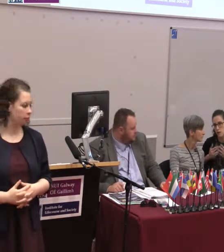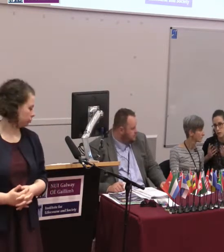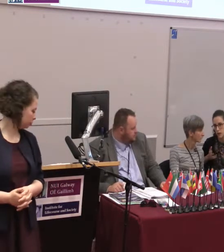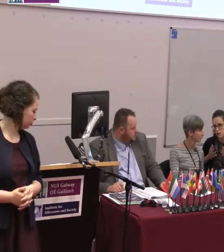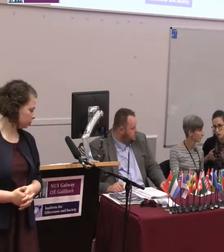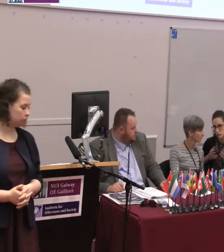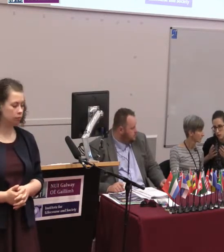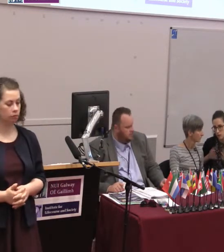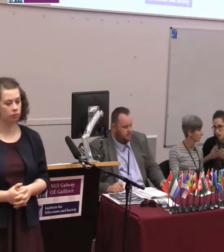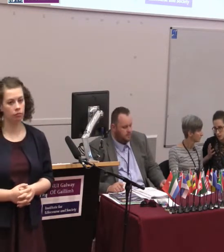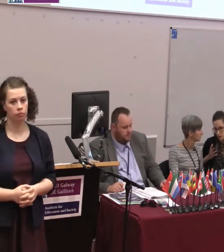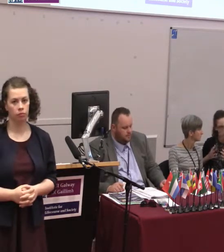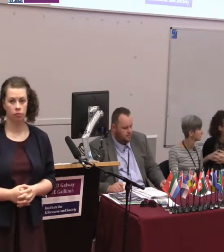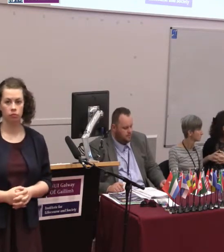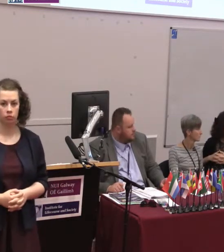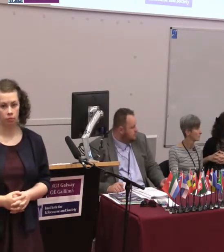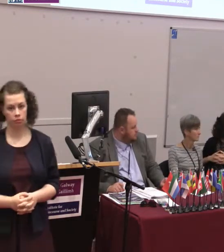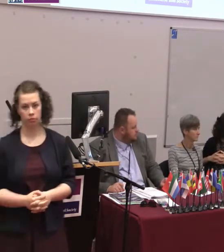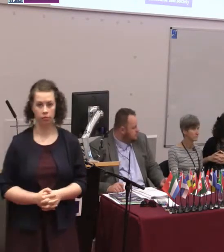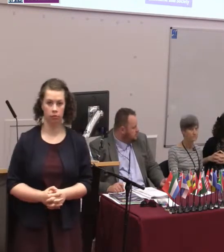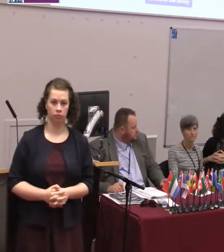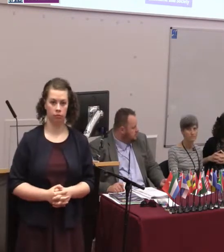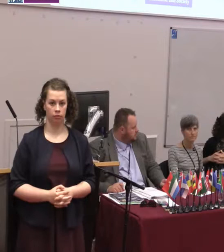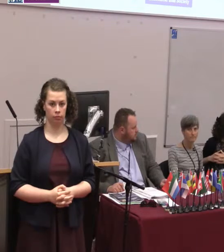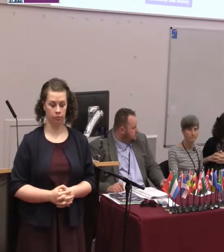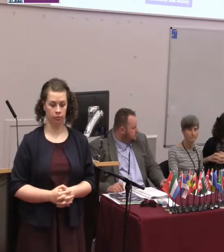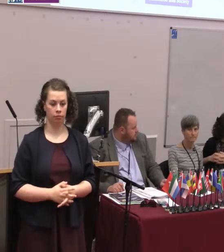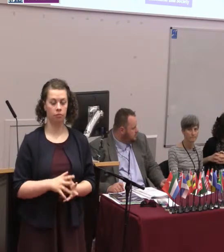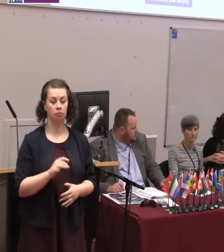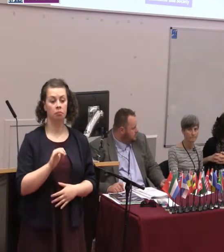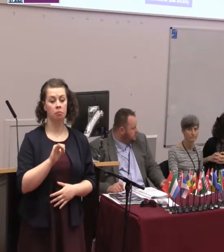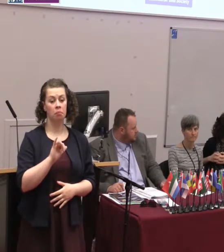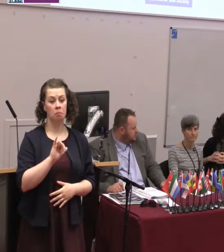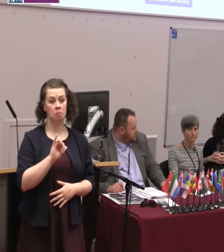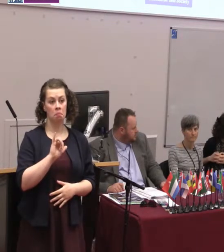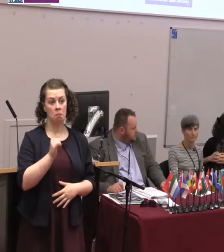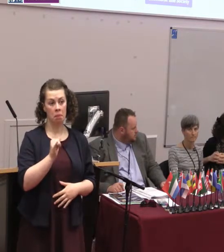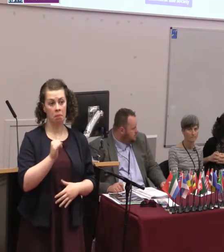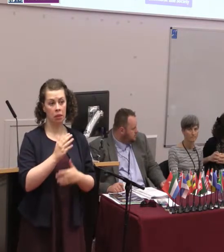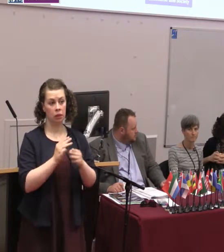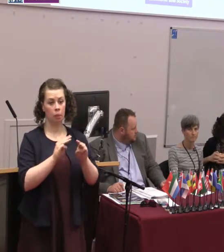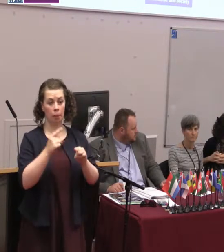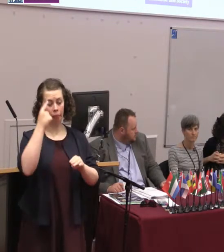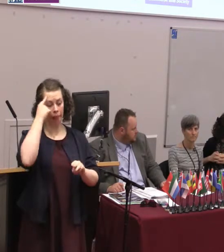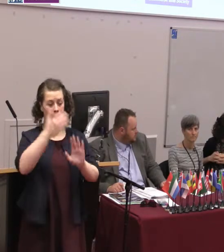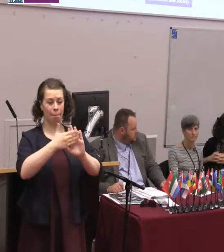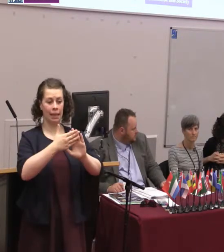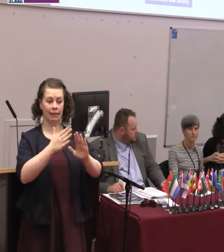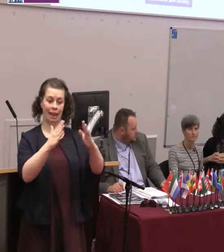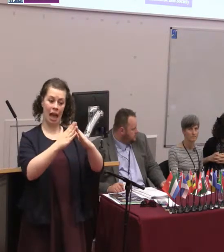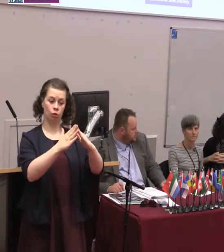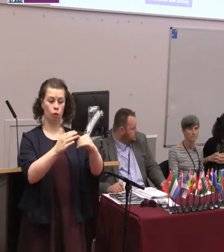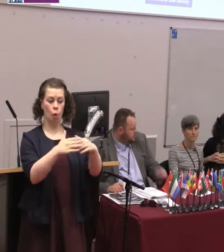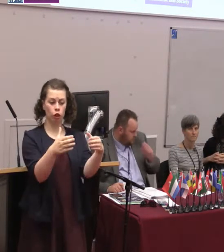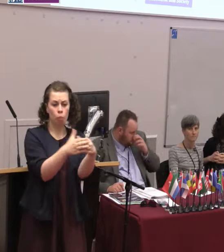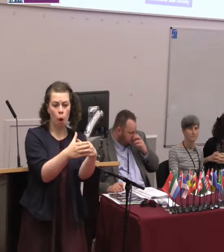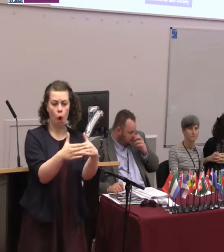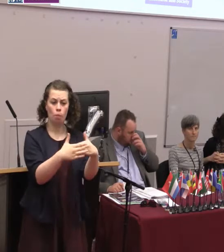May be new buildings are getting smaller and newer, they may even look like regular homes,